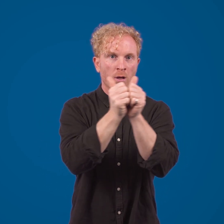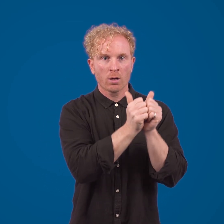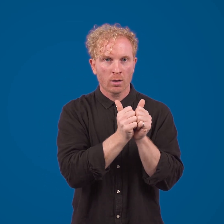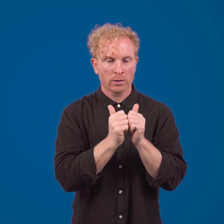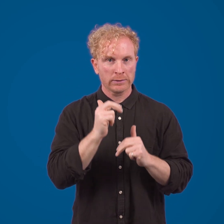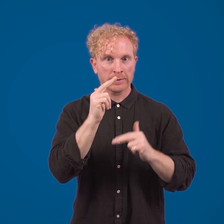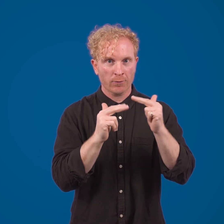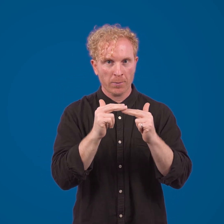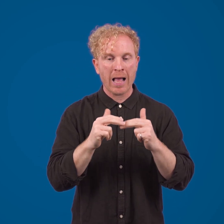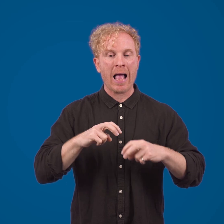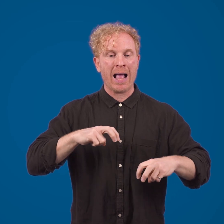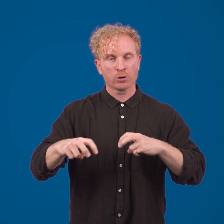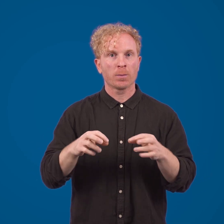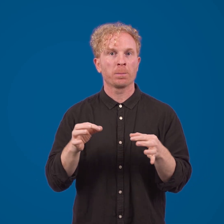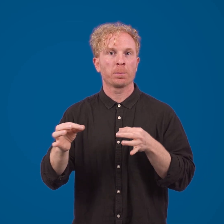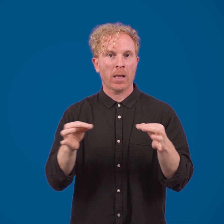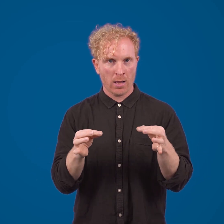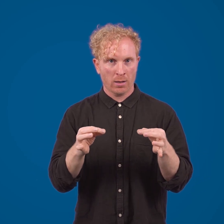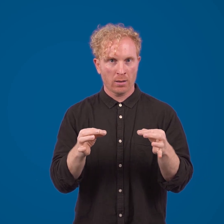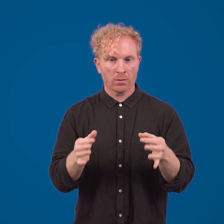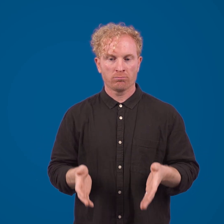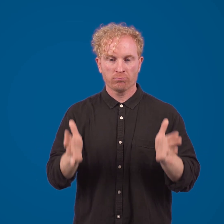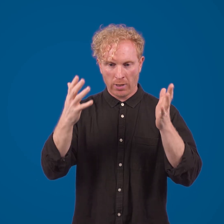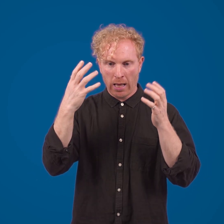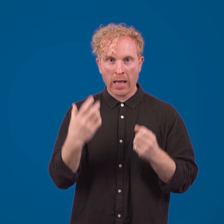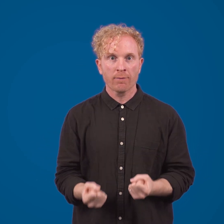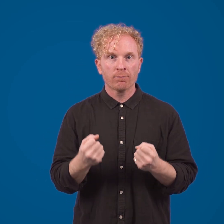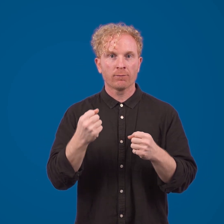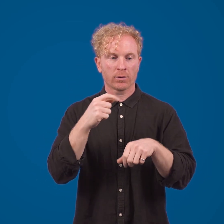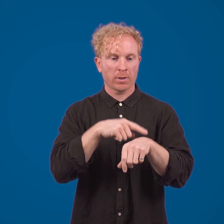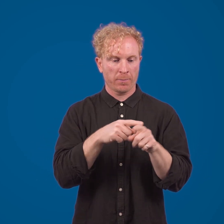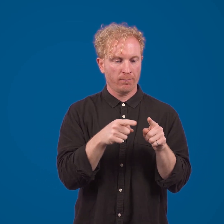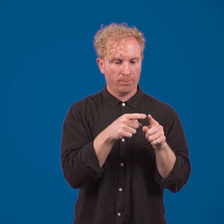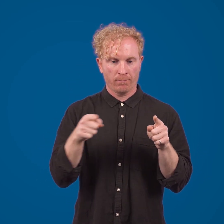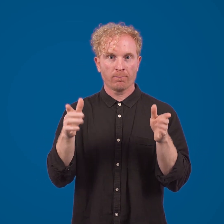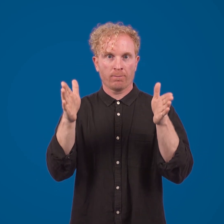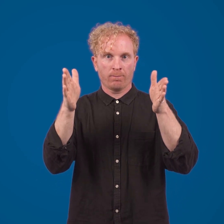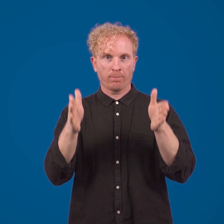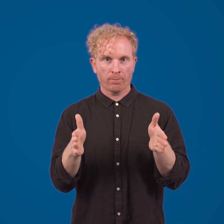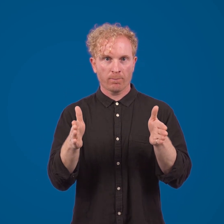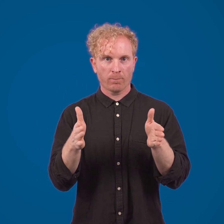to develop an action plan, with agreed timeframes